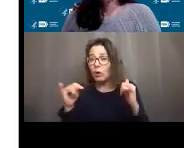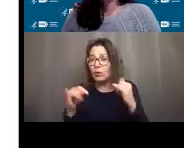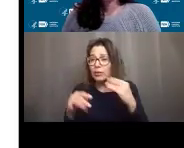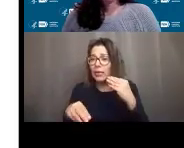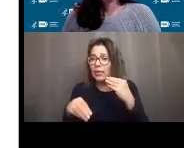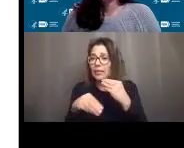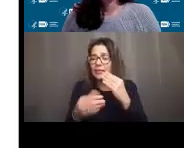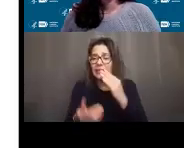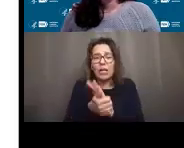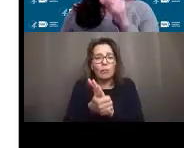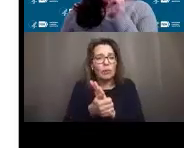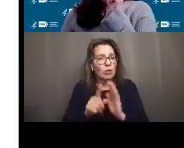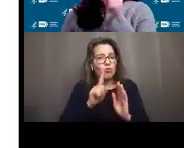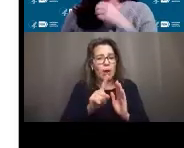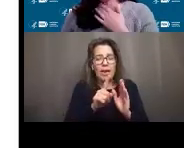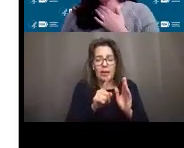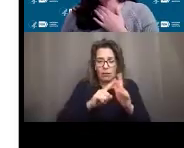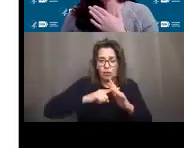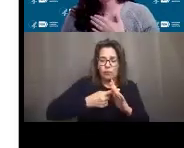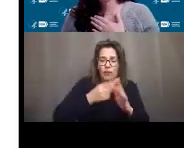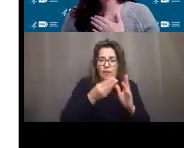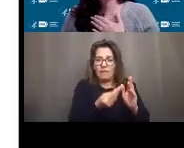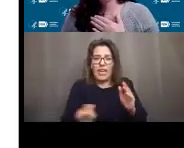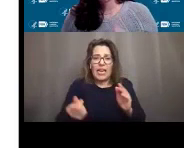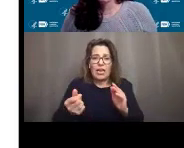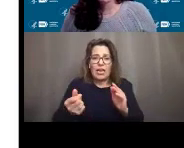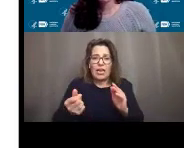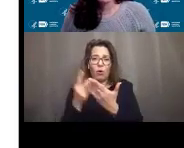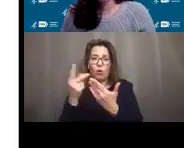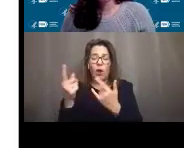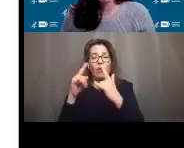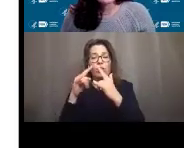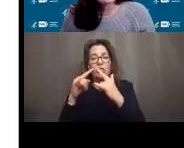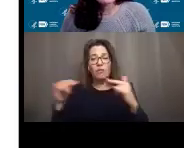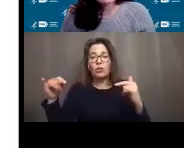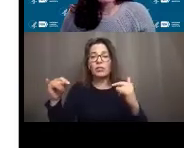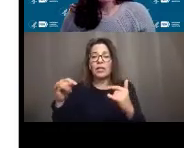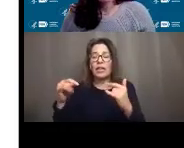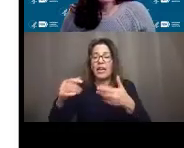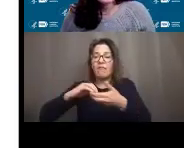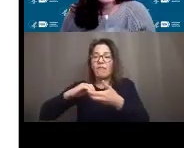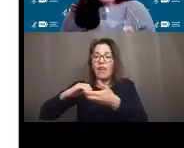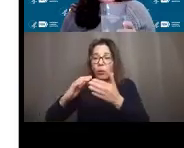has issued an administrative supplement inviting applications